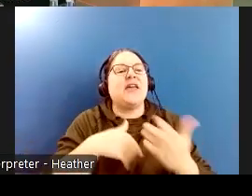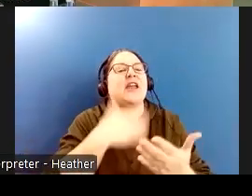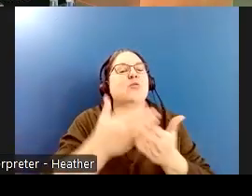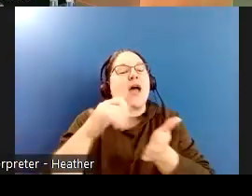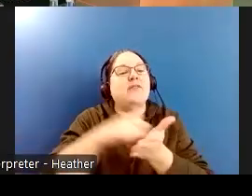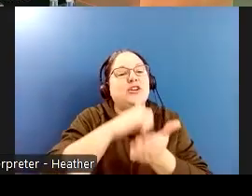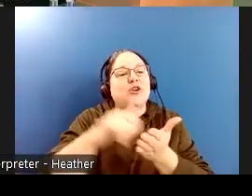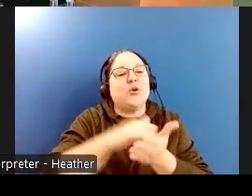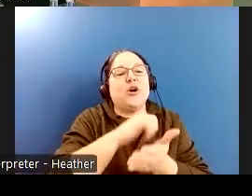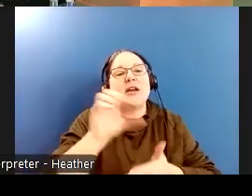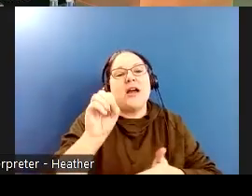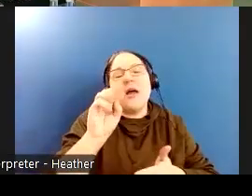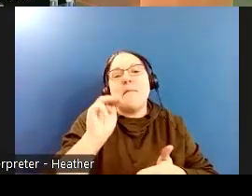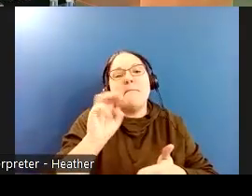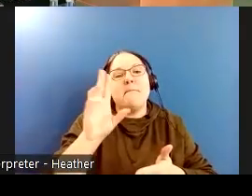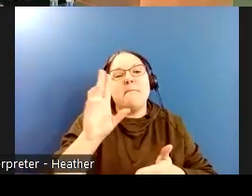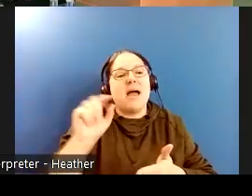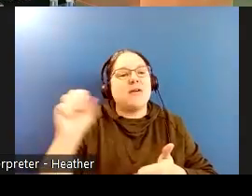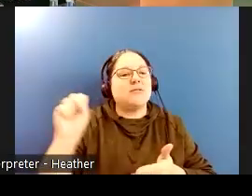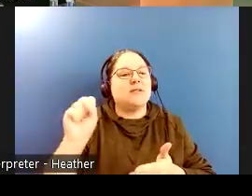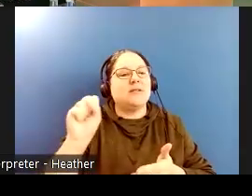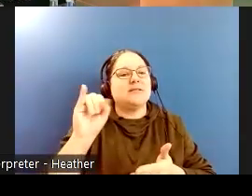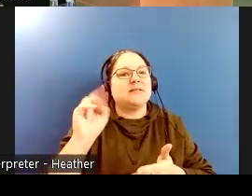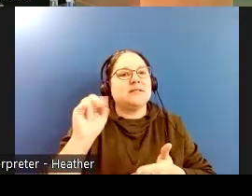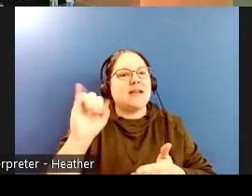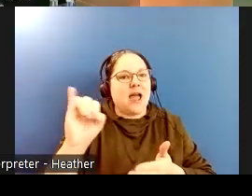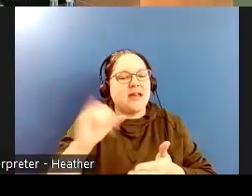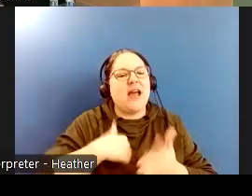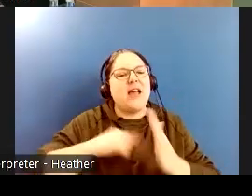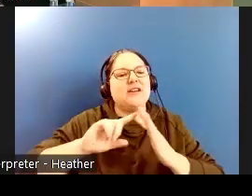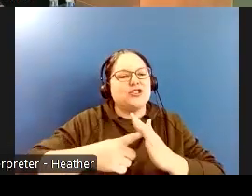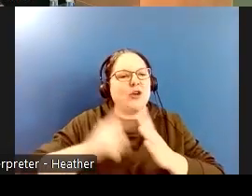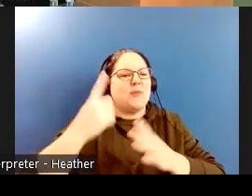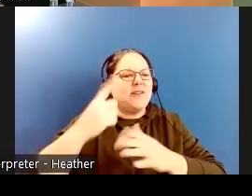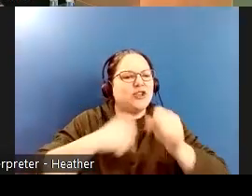start my first year of fellowship and to give you a perspective you know Chicago is a kind